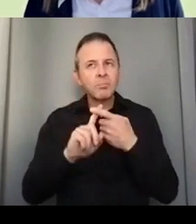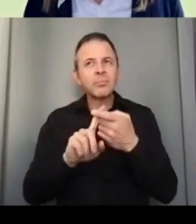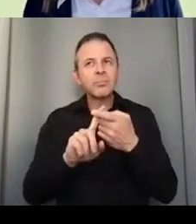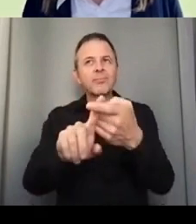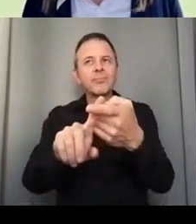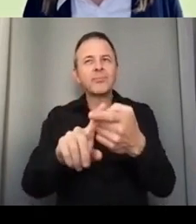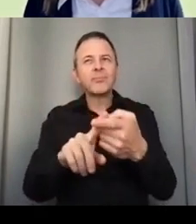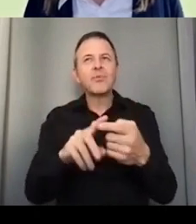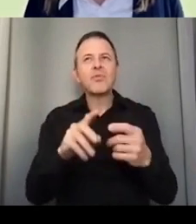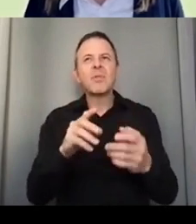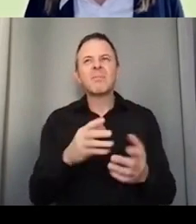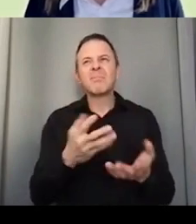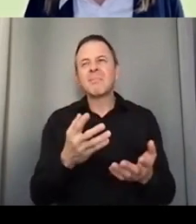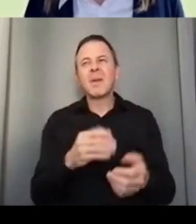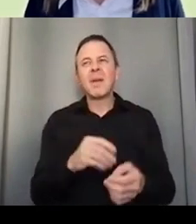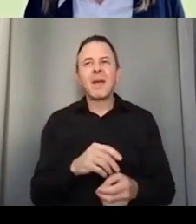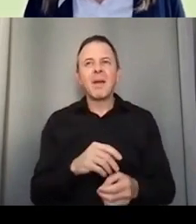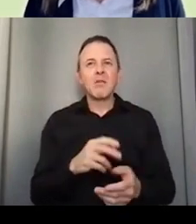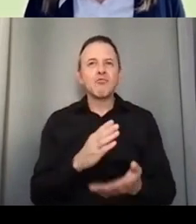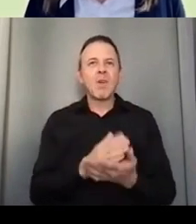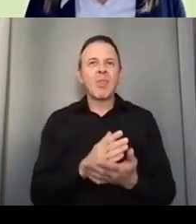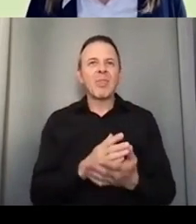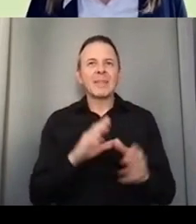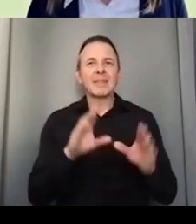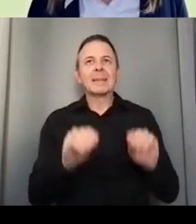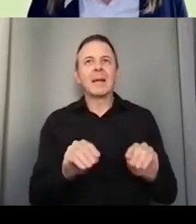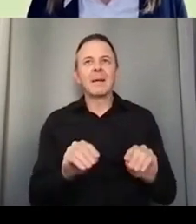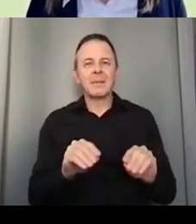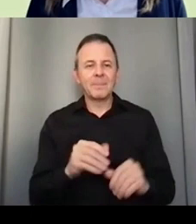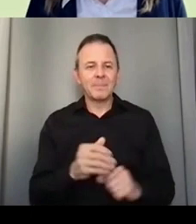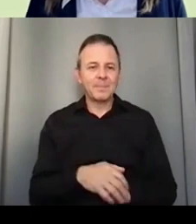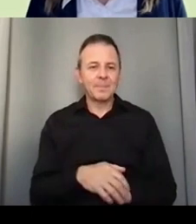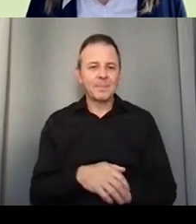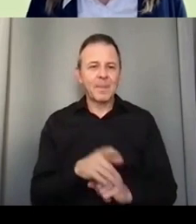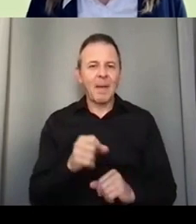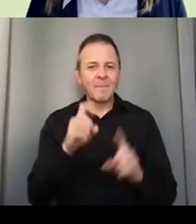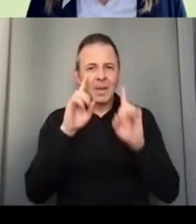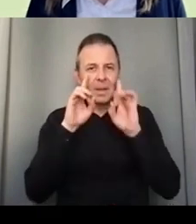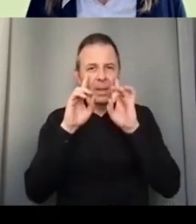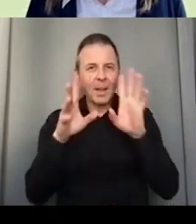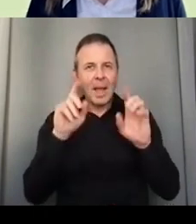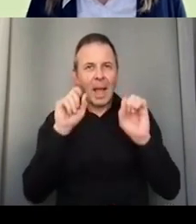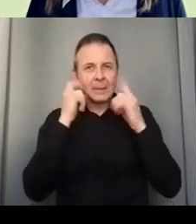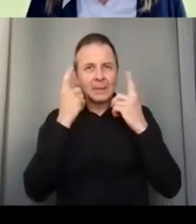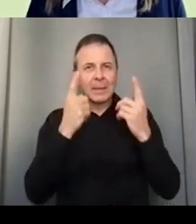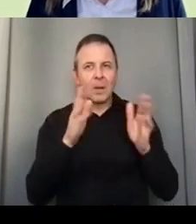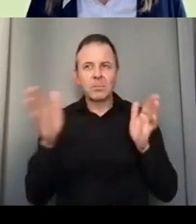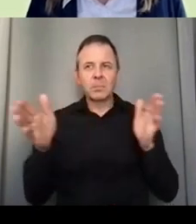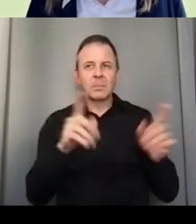problem have a clear understanding of family business versus NDIS business and